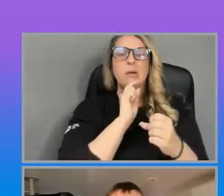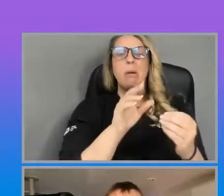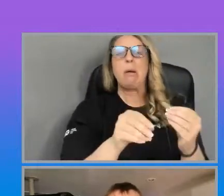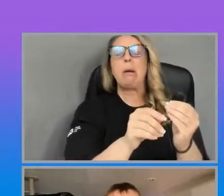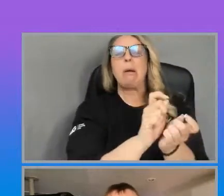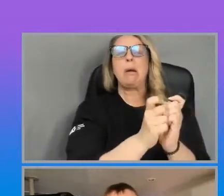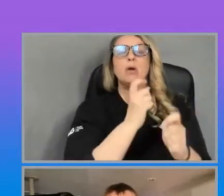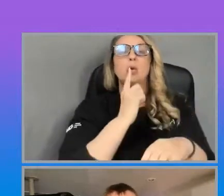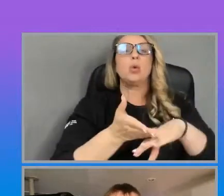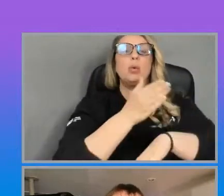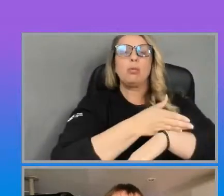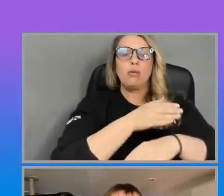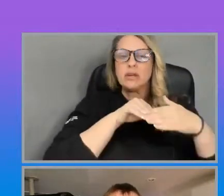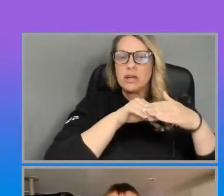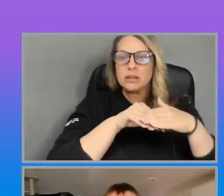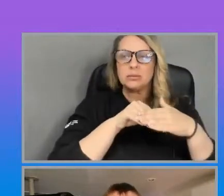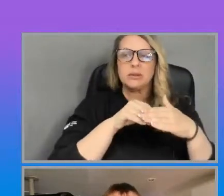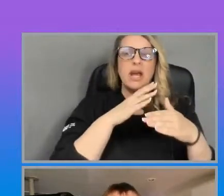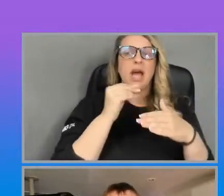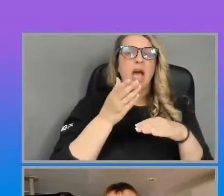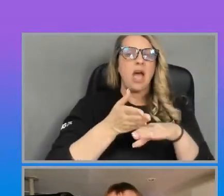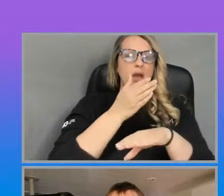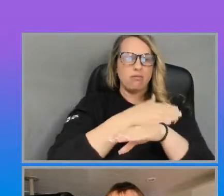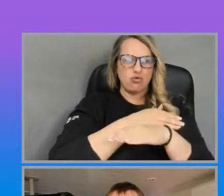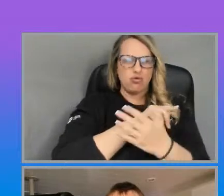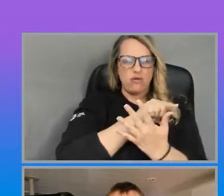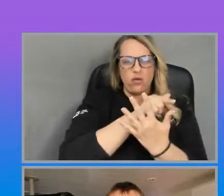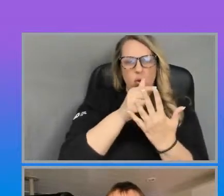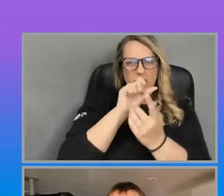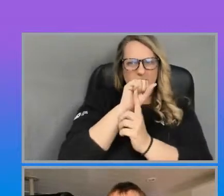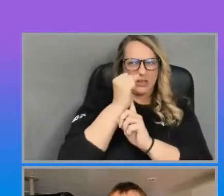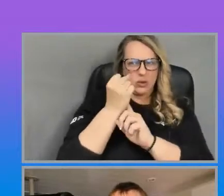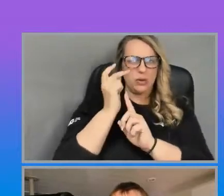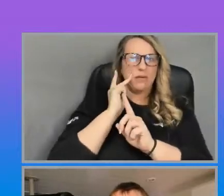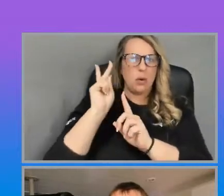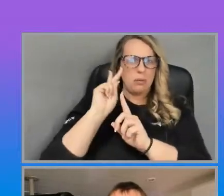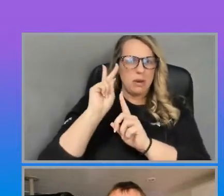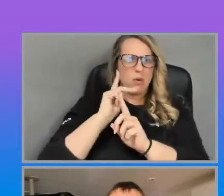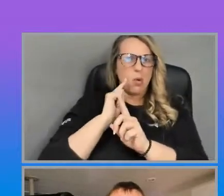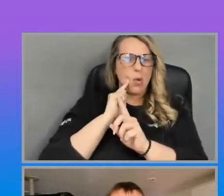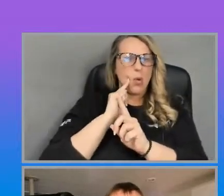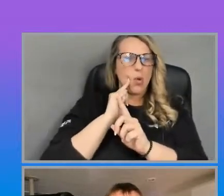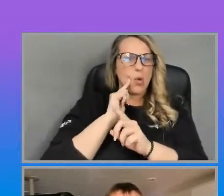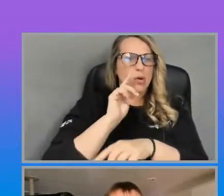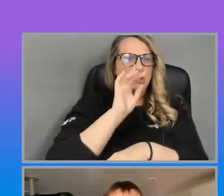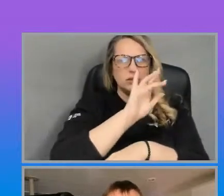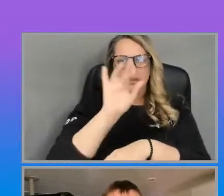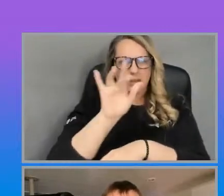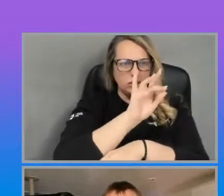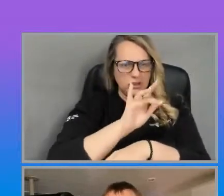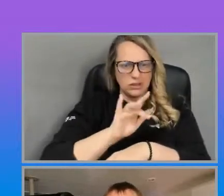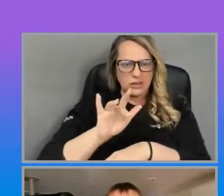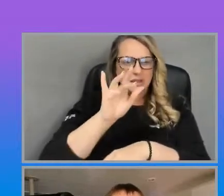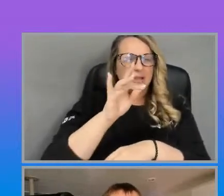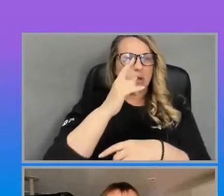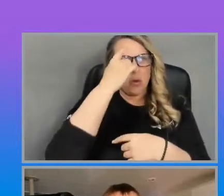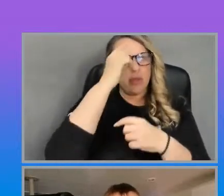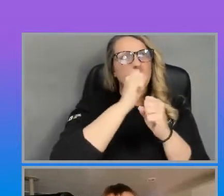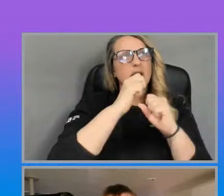improve the accessibility and to improve the ordering situation. For people who are tabbing around. It's not going to be